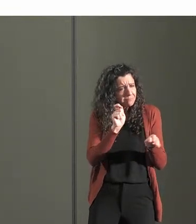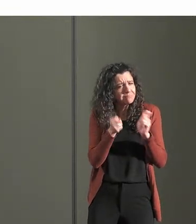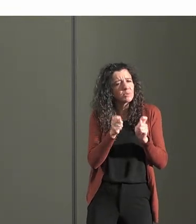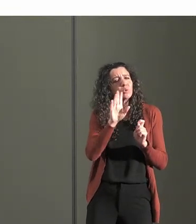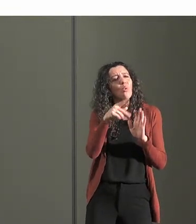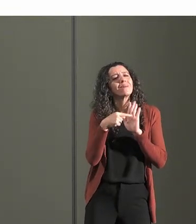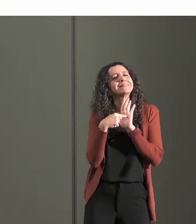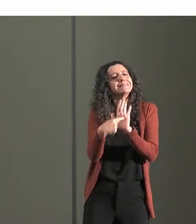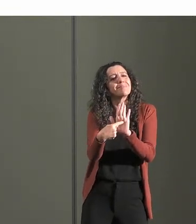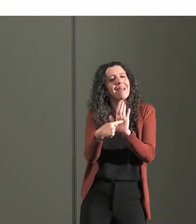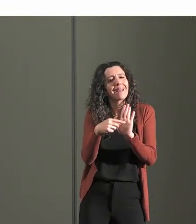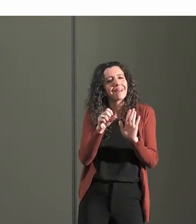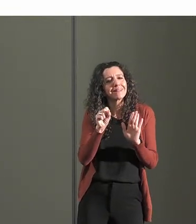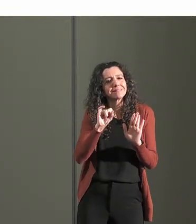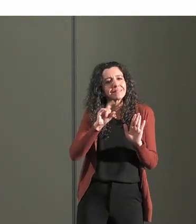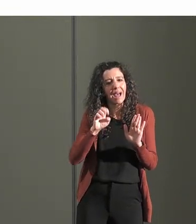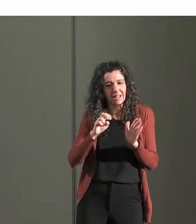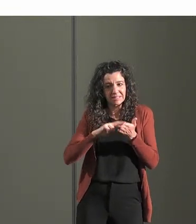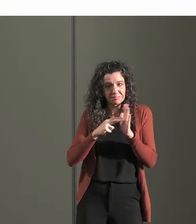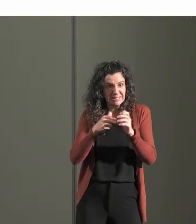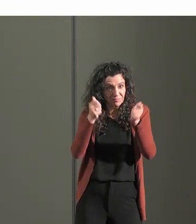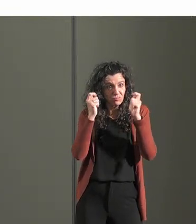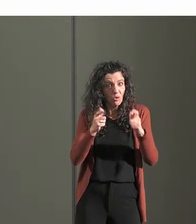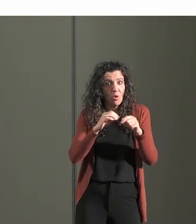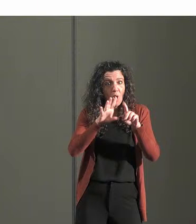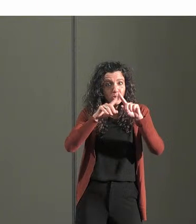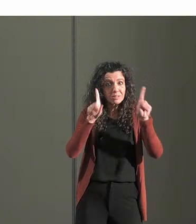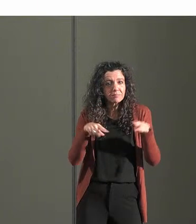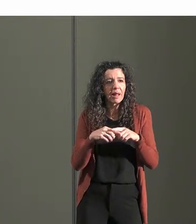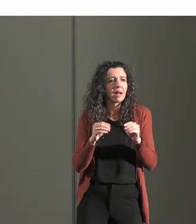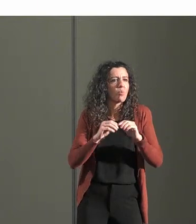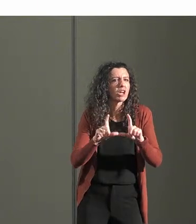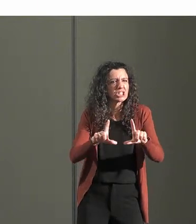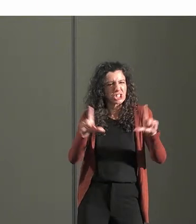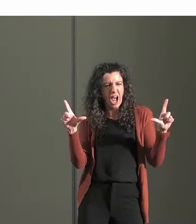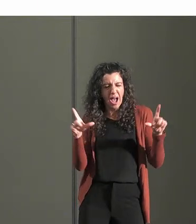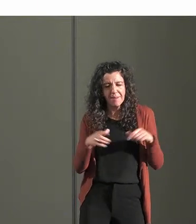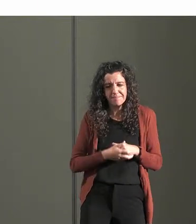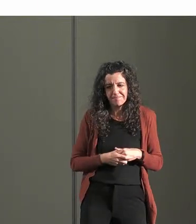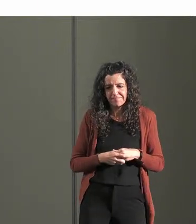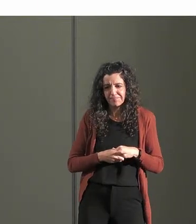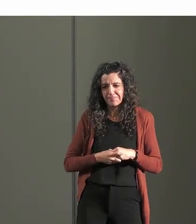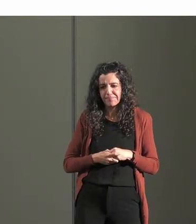Do you want t bigger than 200%, you could go in and edit display size to make that text in everything in the display